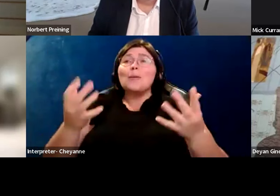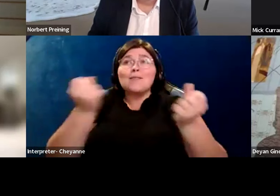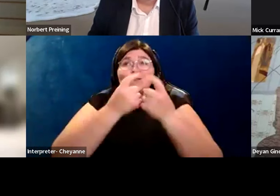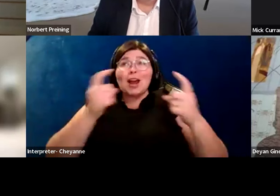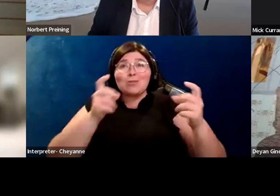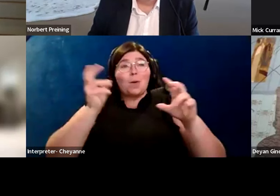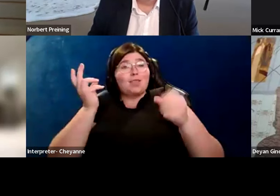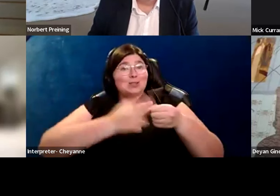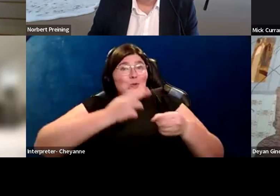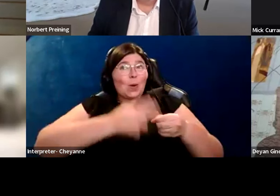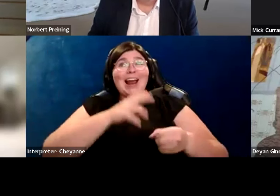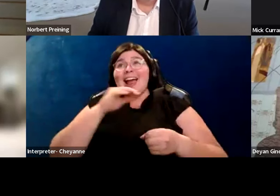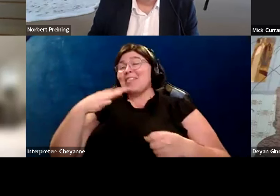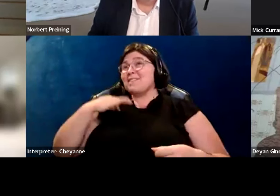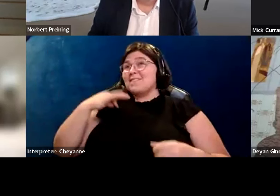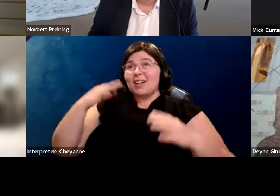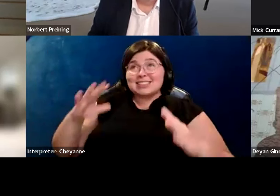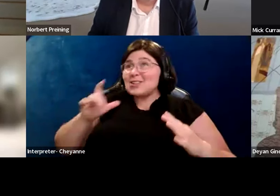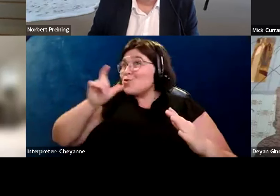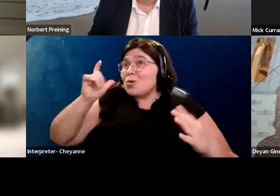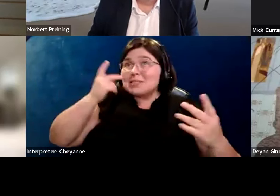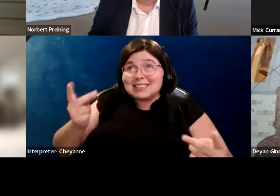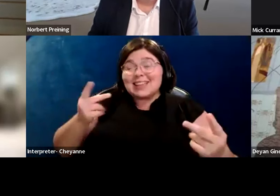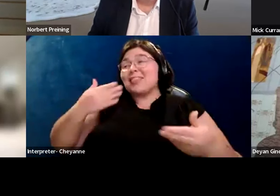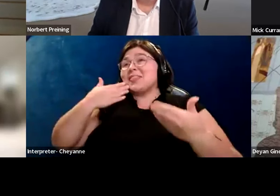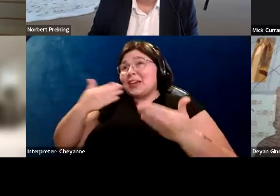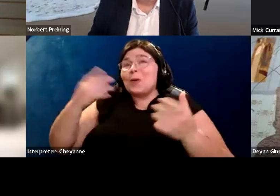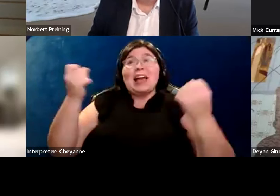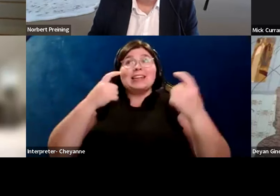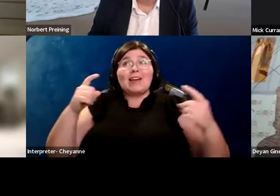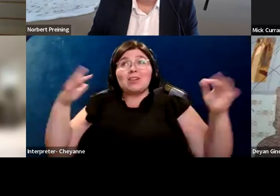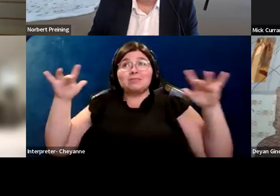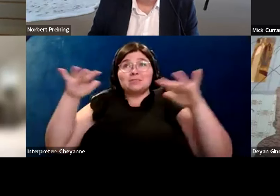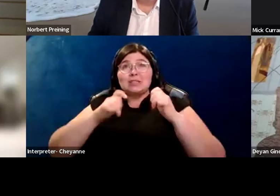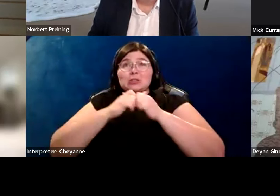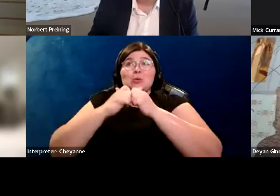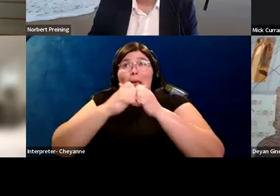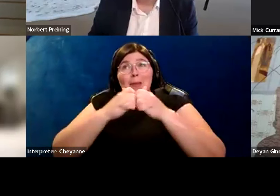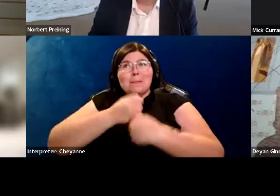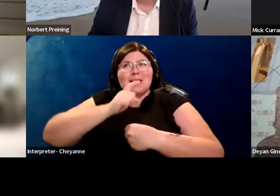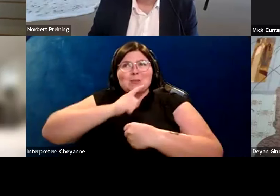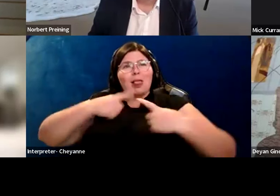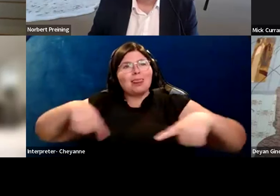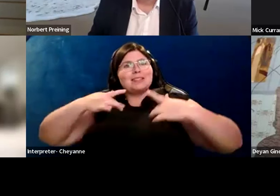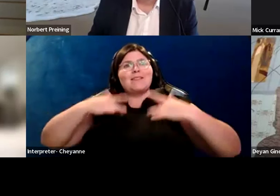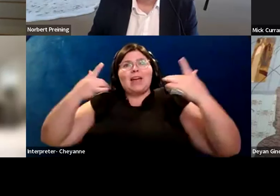that you don't see in the background, and everyone who came together to help make this happen. This was wonderful.